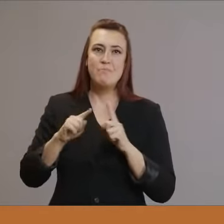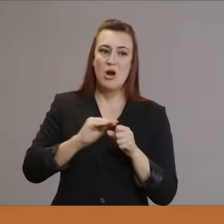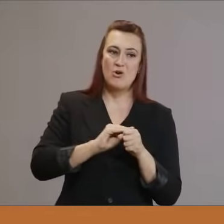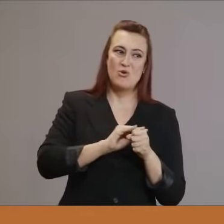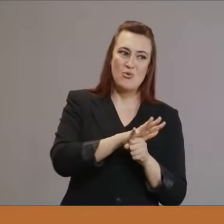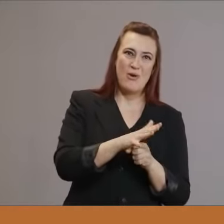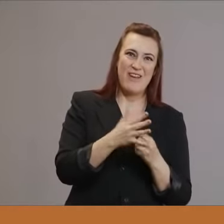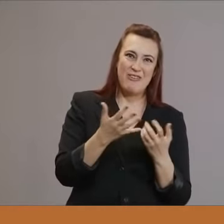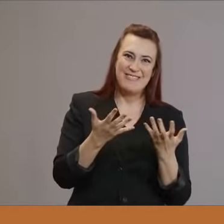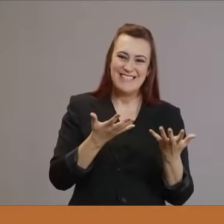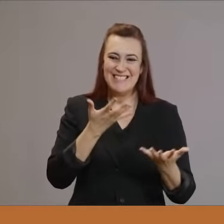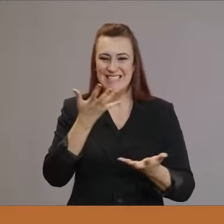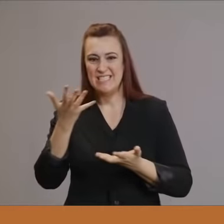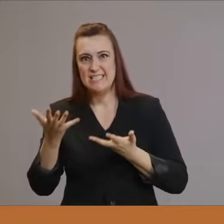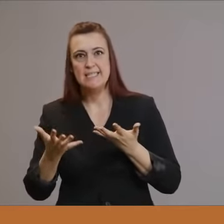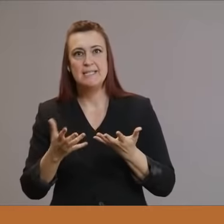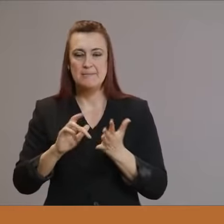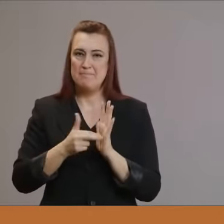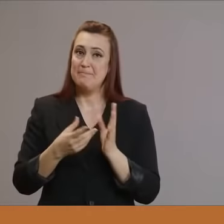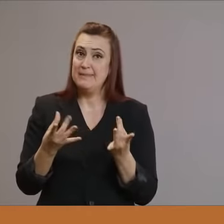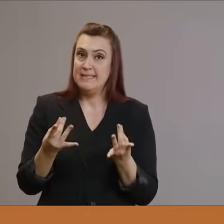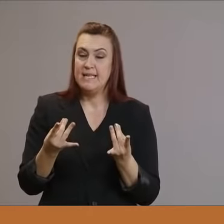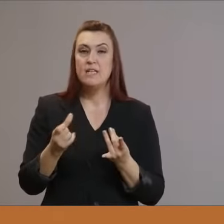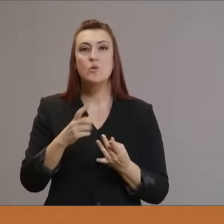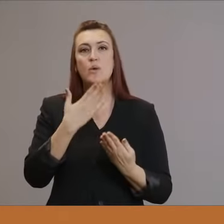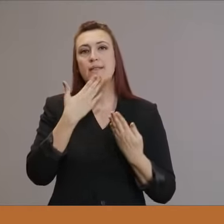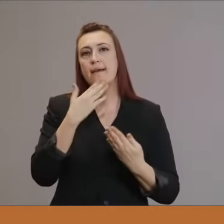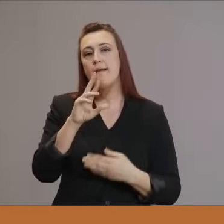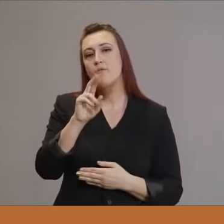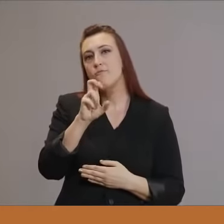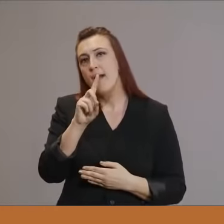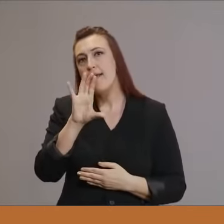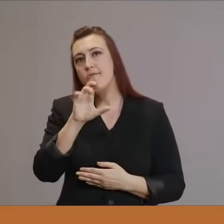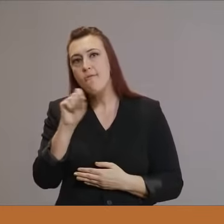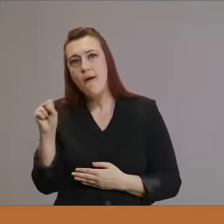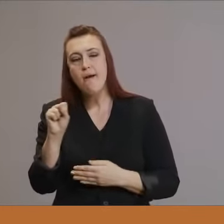THANK THE RED CROSS AND ALL THE GROUPS THAT STEPPED UP TO HELP WITH THOSE THINGS.